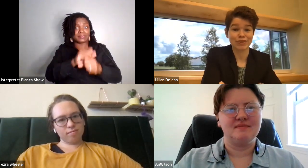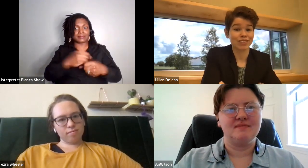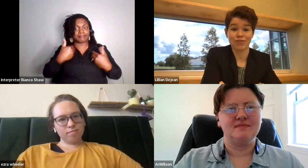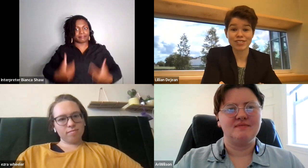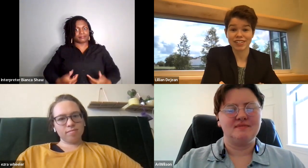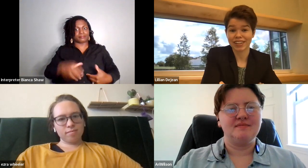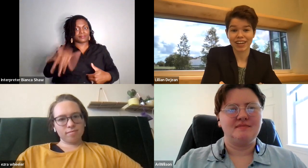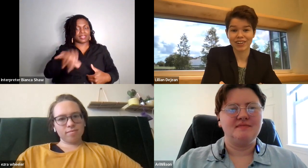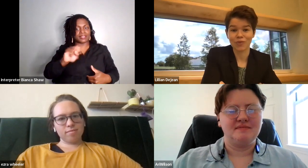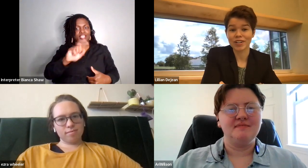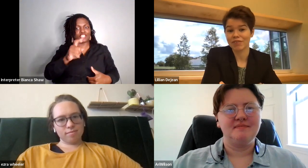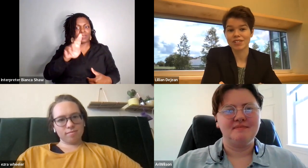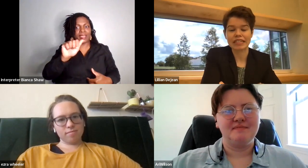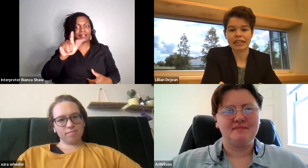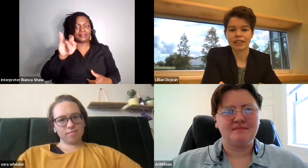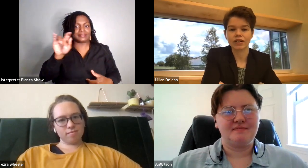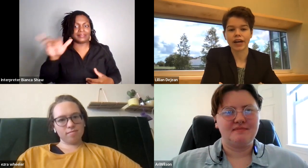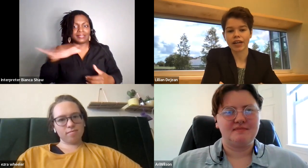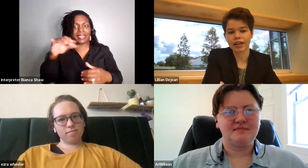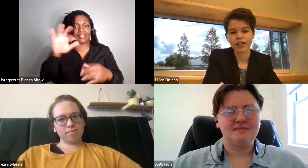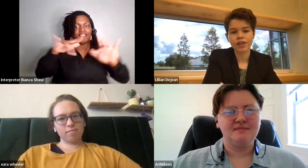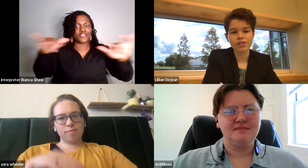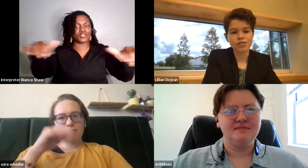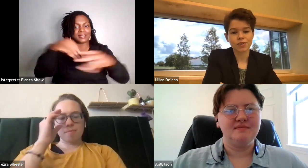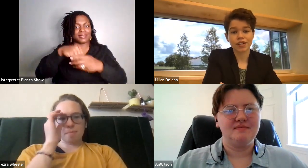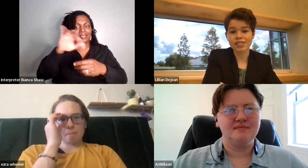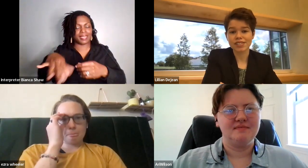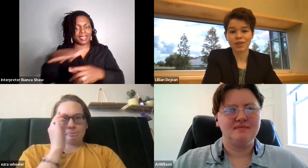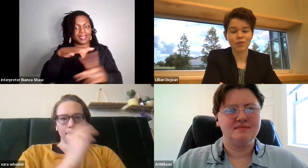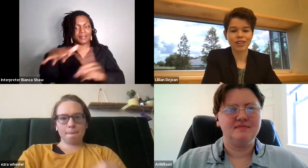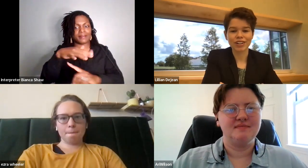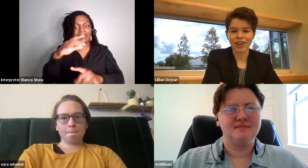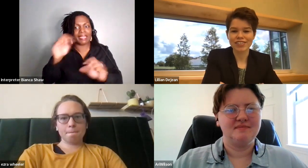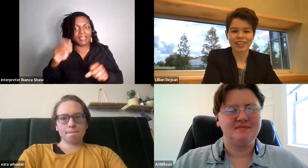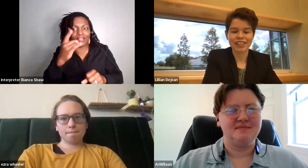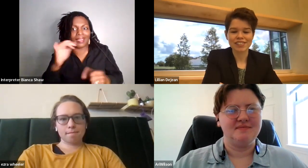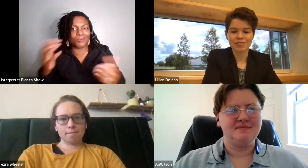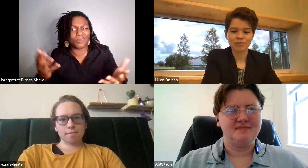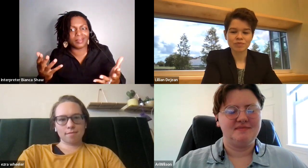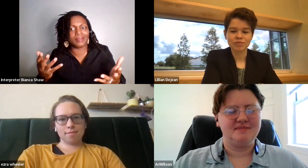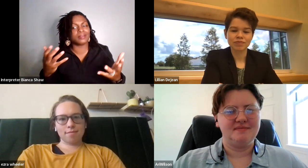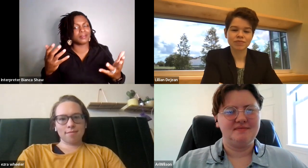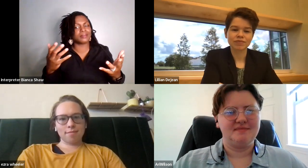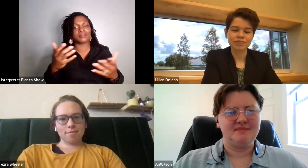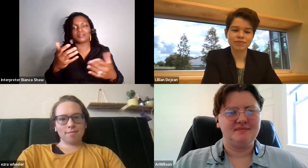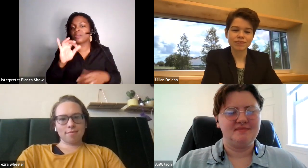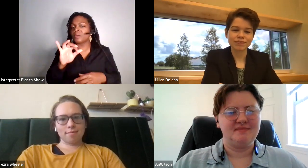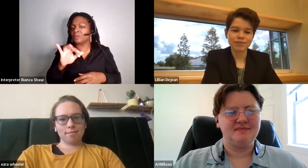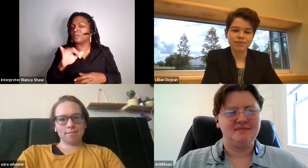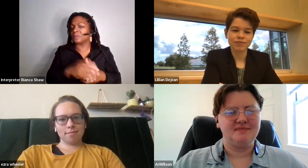And what diversity can look like, So is he. What are your thoughts on this?